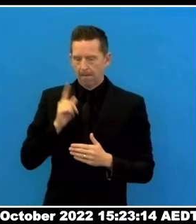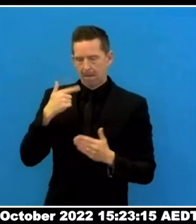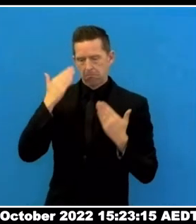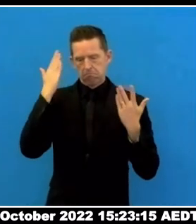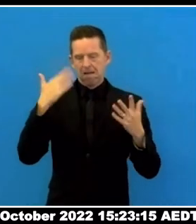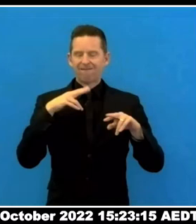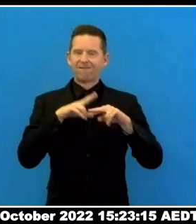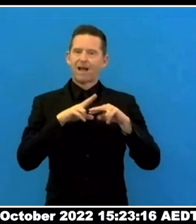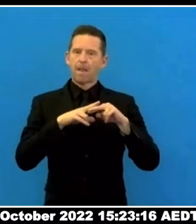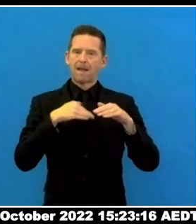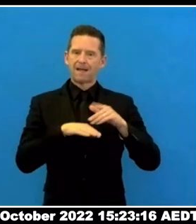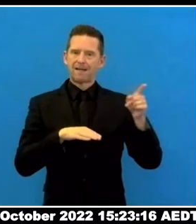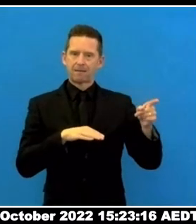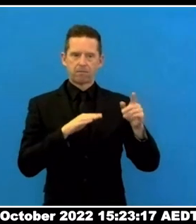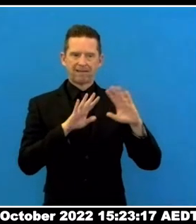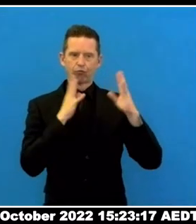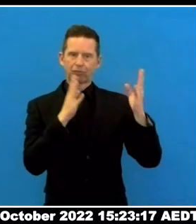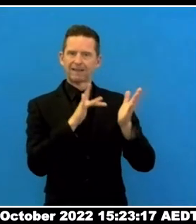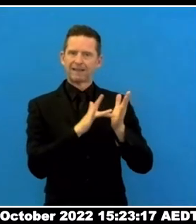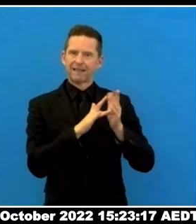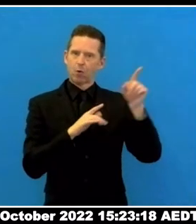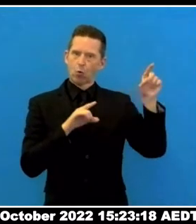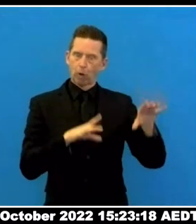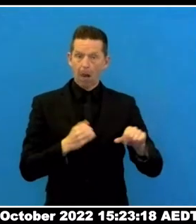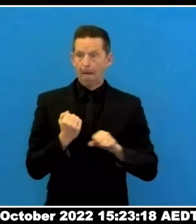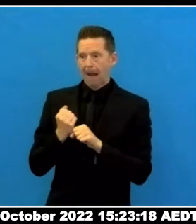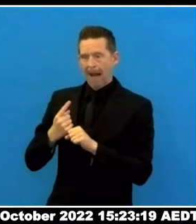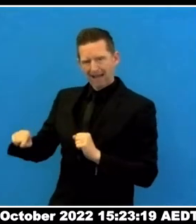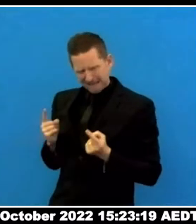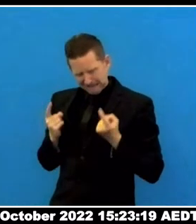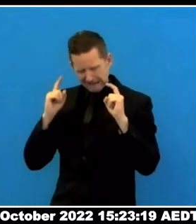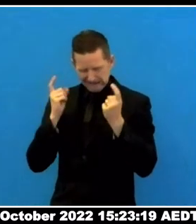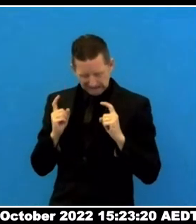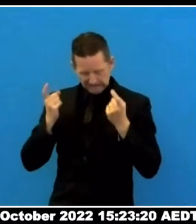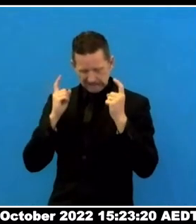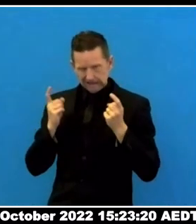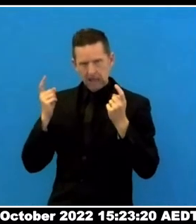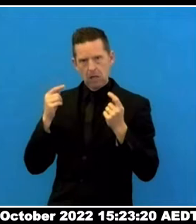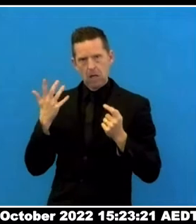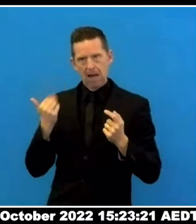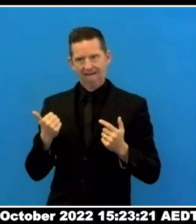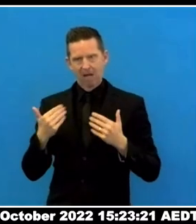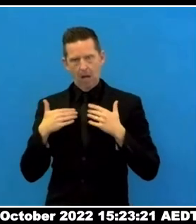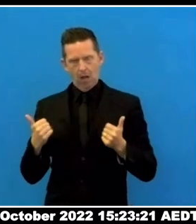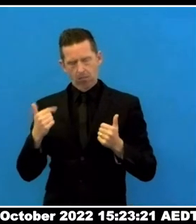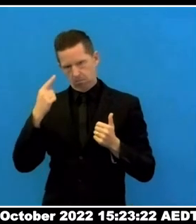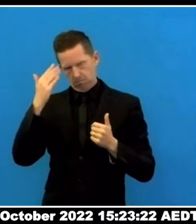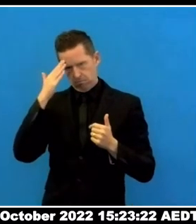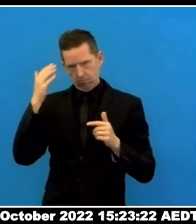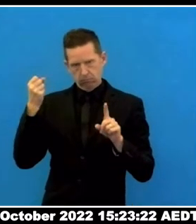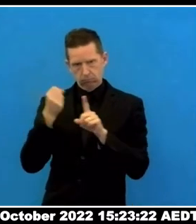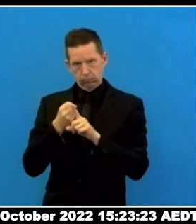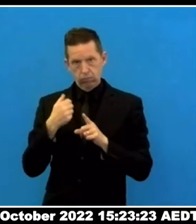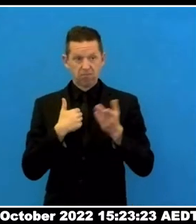So, dad got mental health issue from being a detention centre for five years.